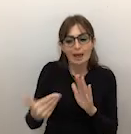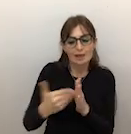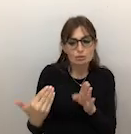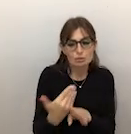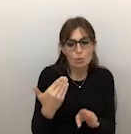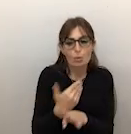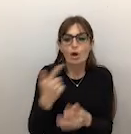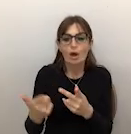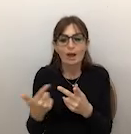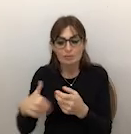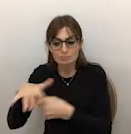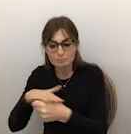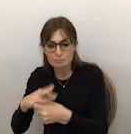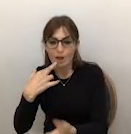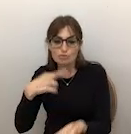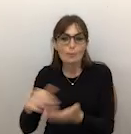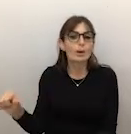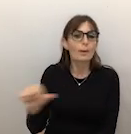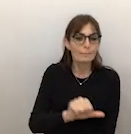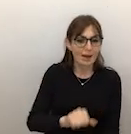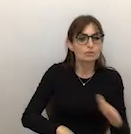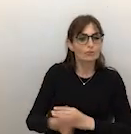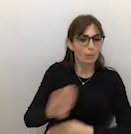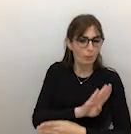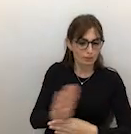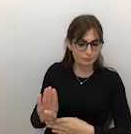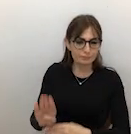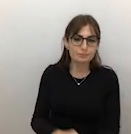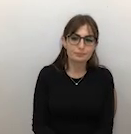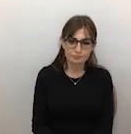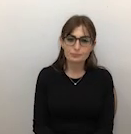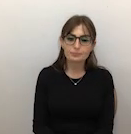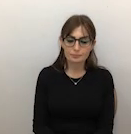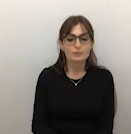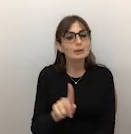of oversight and report the results back to the full board. However, it is important